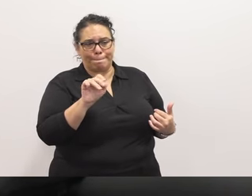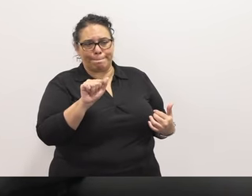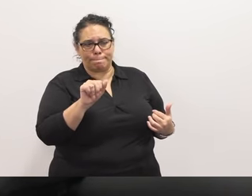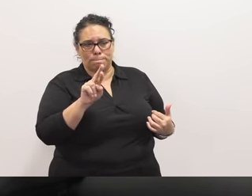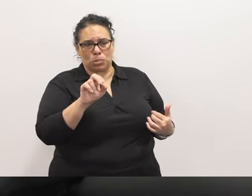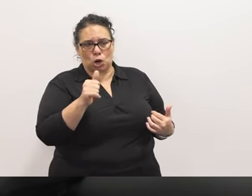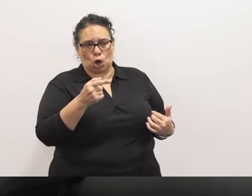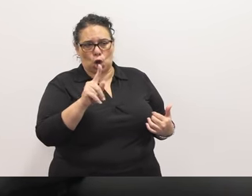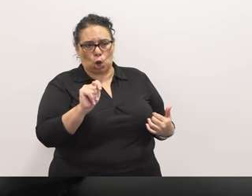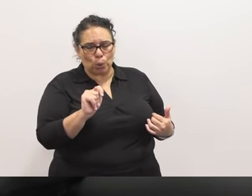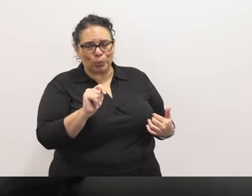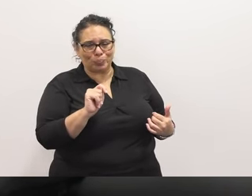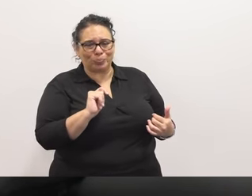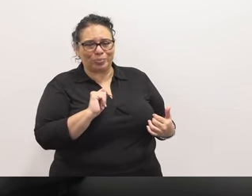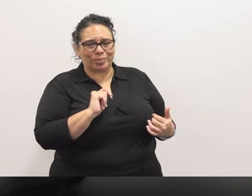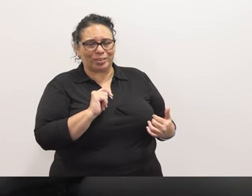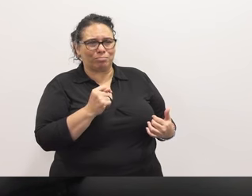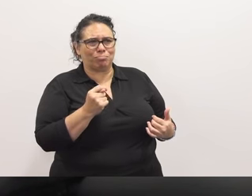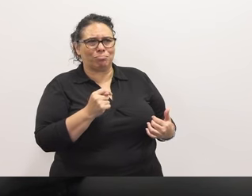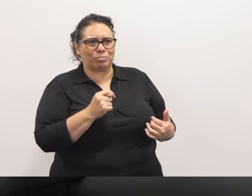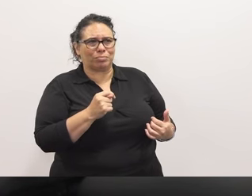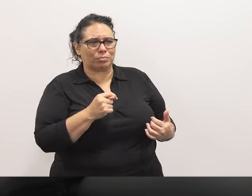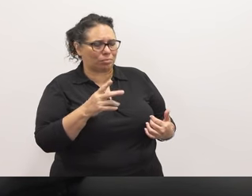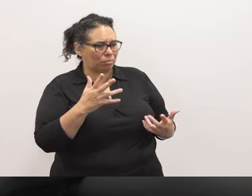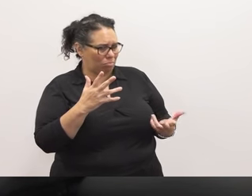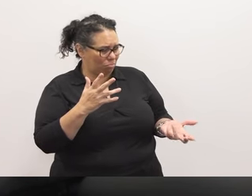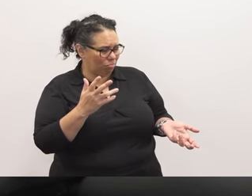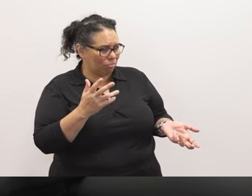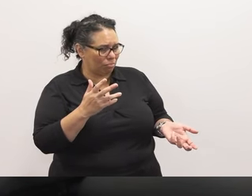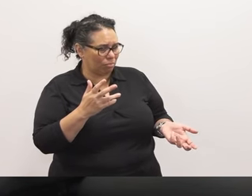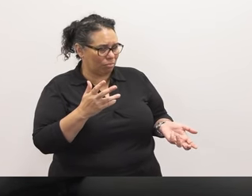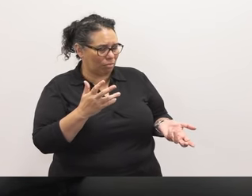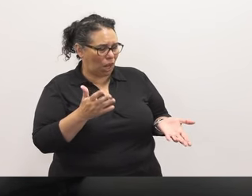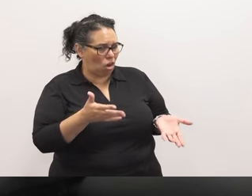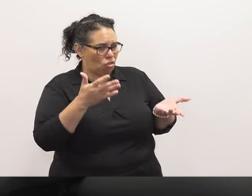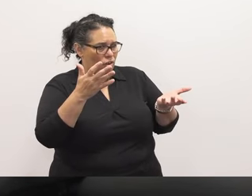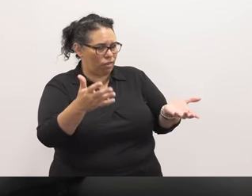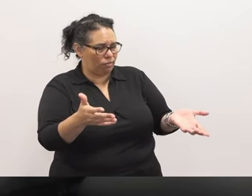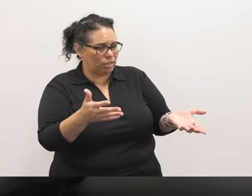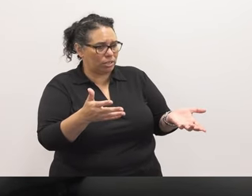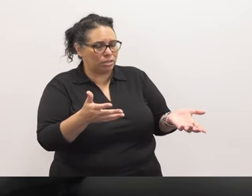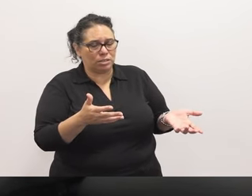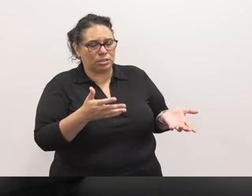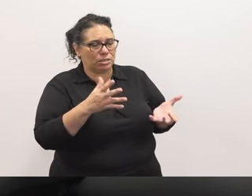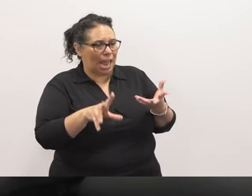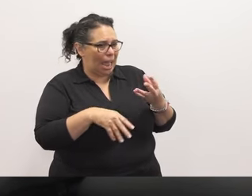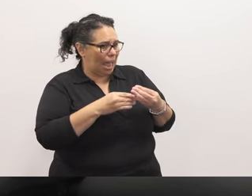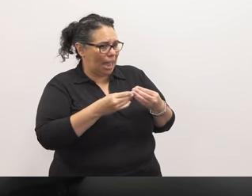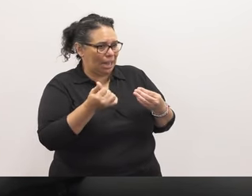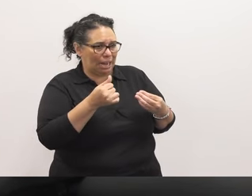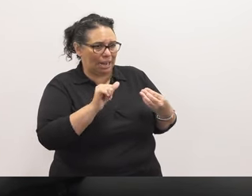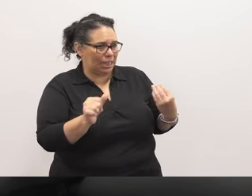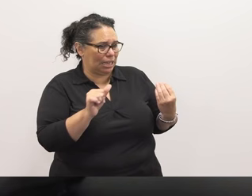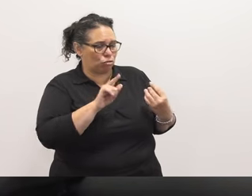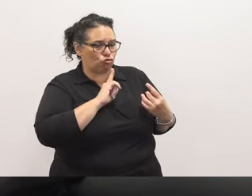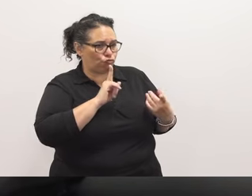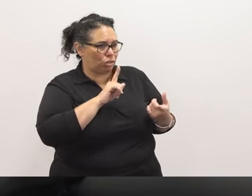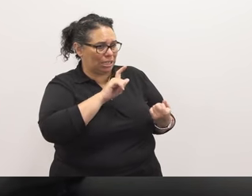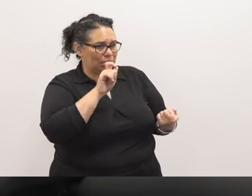who I think is somewhere behind me. And then I'll just offer to Ms. Merlo to add anything that has been really specific.